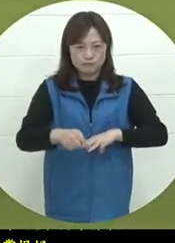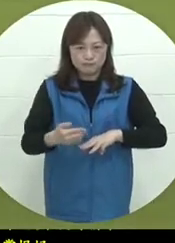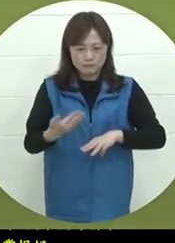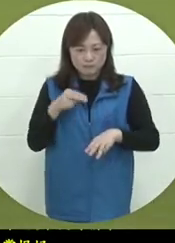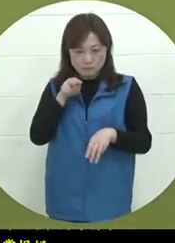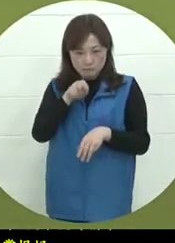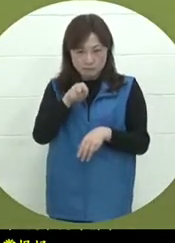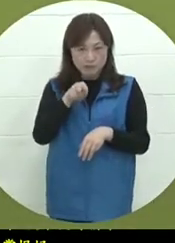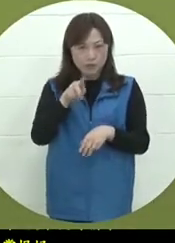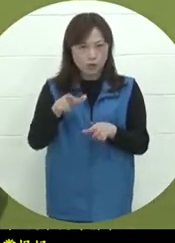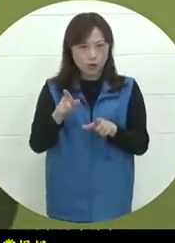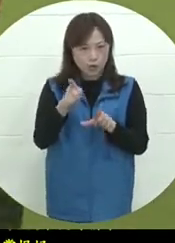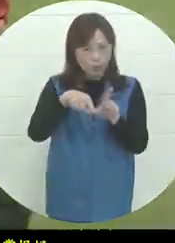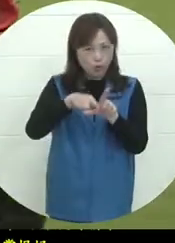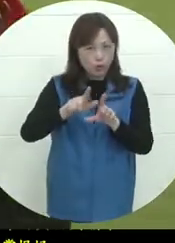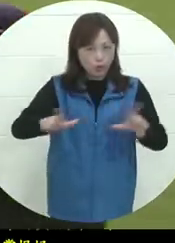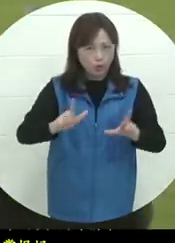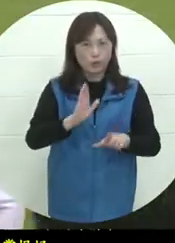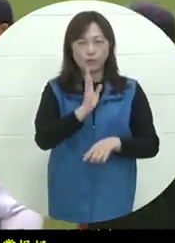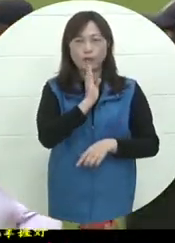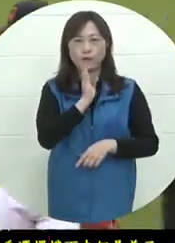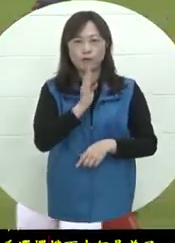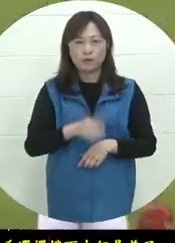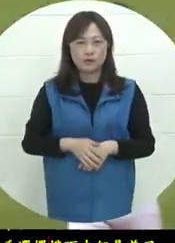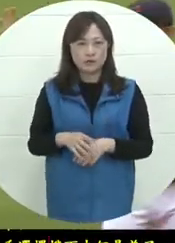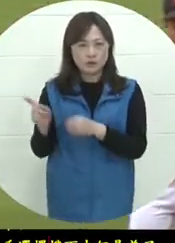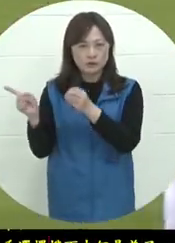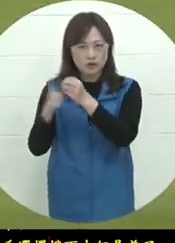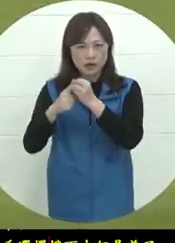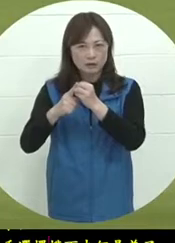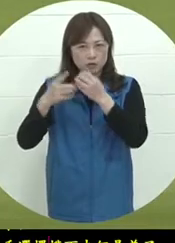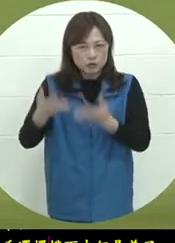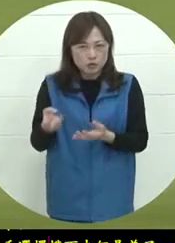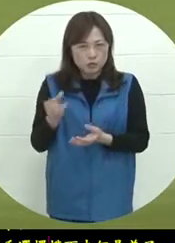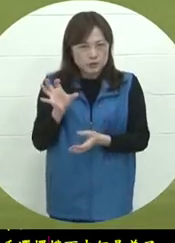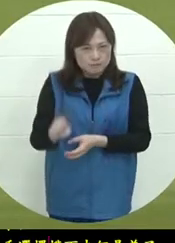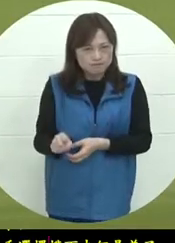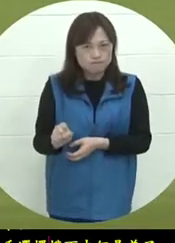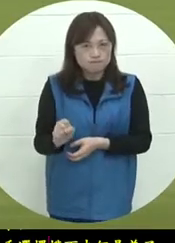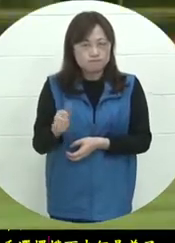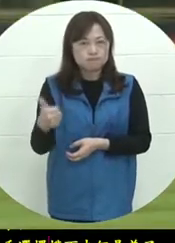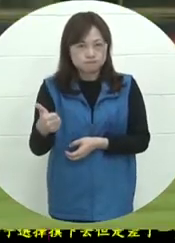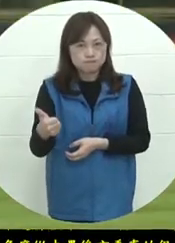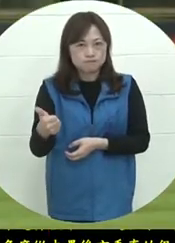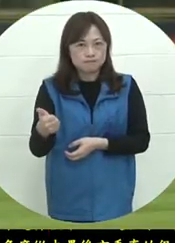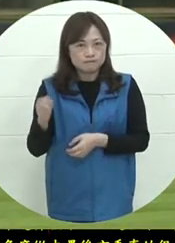The hitter kept his center of gravity and then followed up quite reliably.